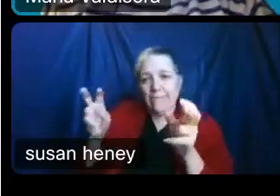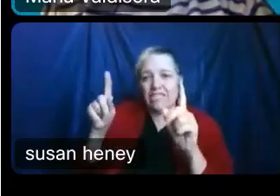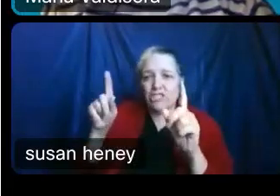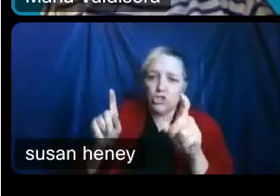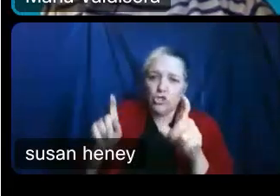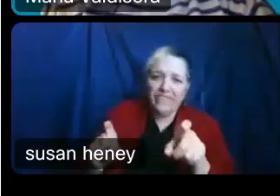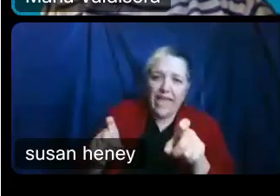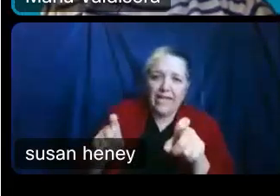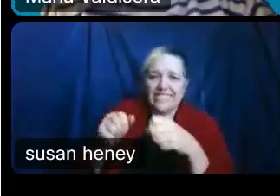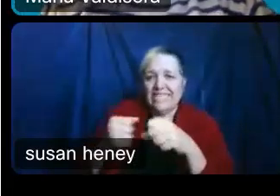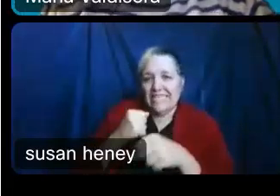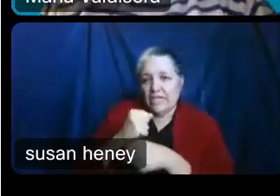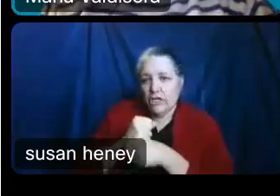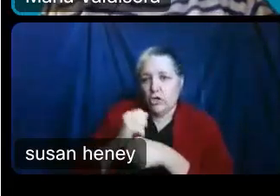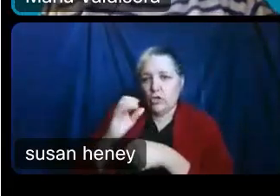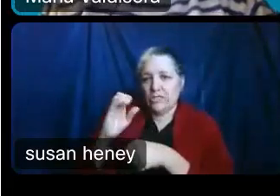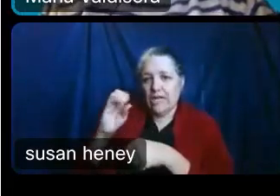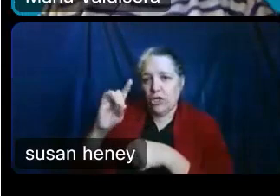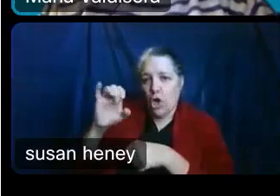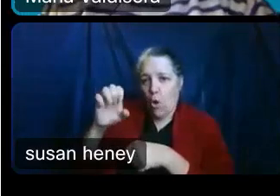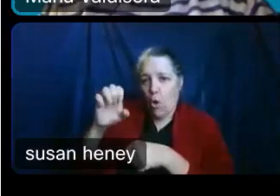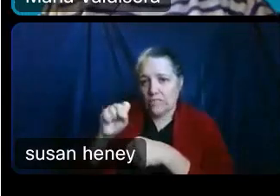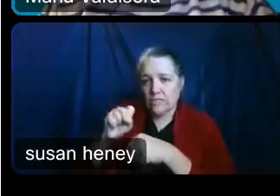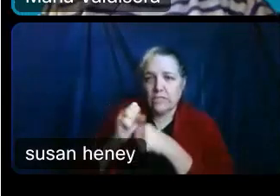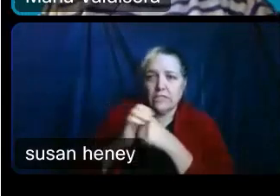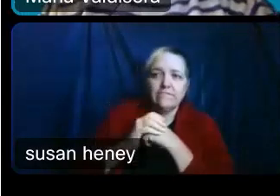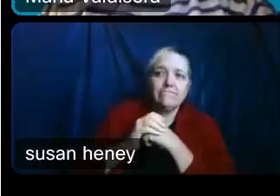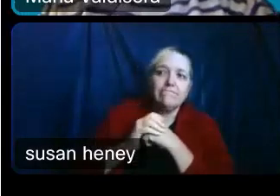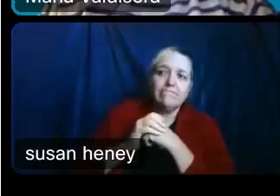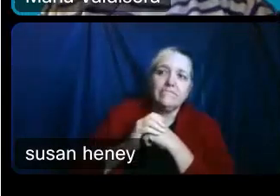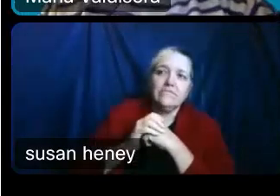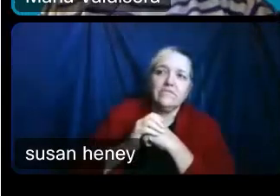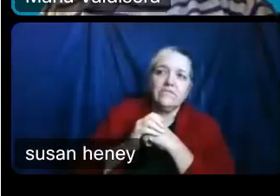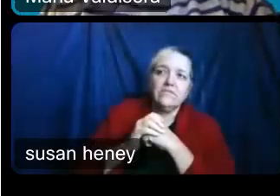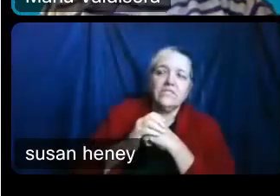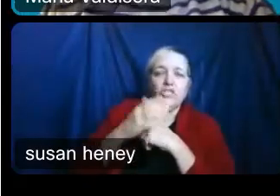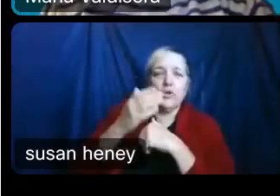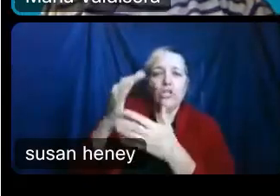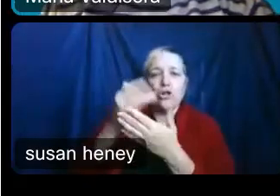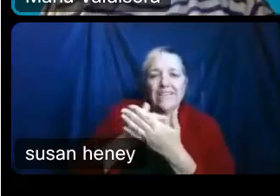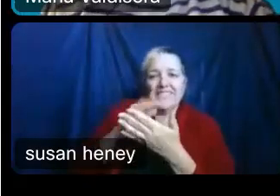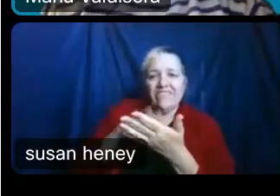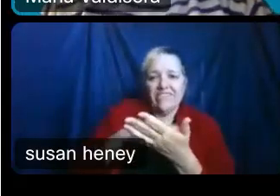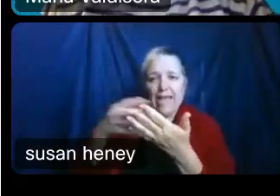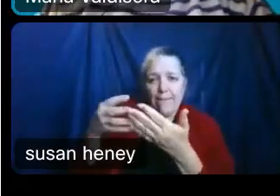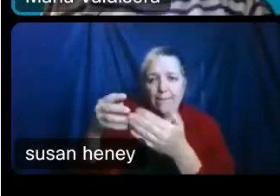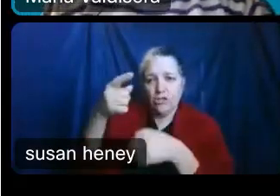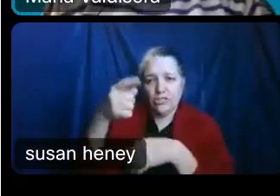then finally our codes. So, this is our table list here. If you just wanted to select the